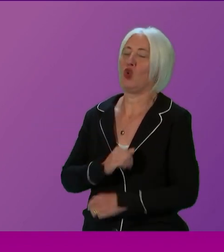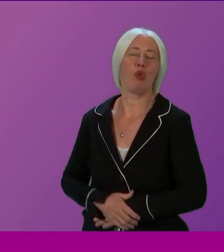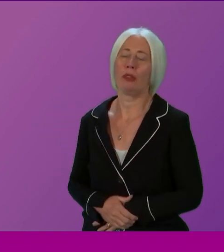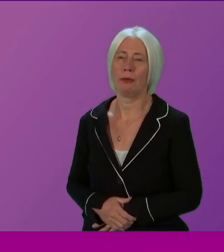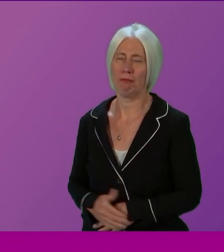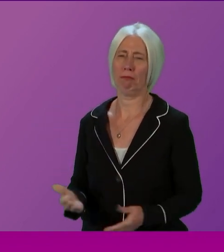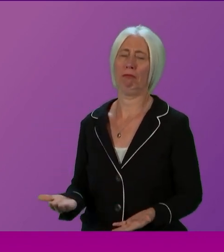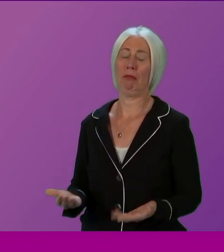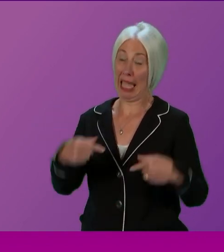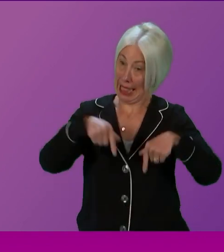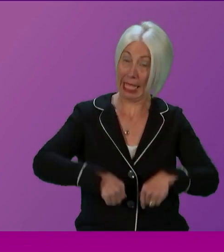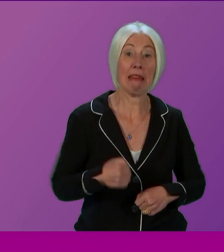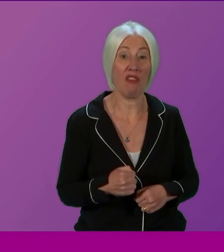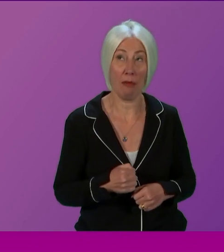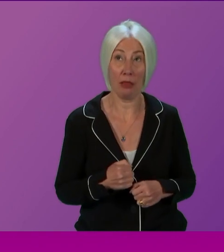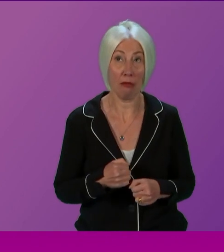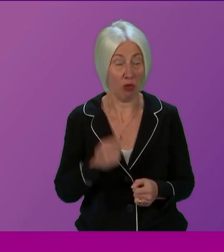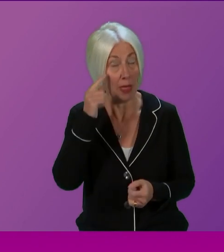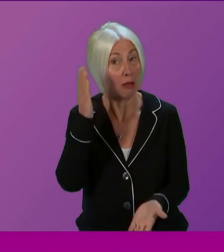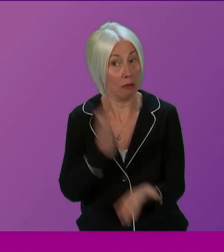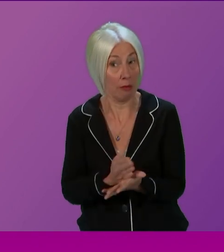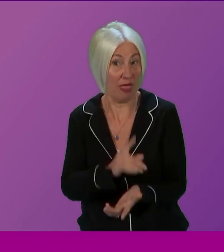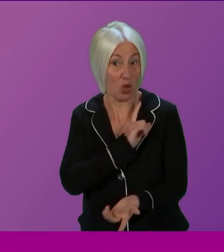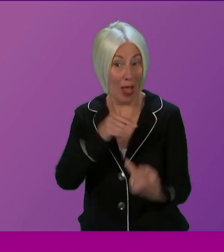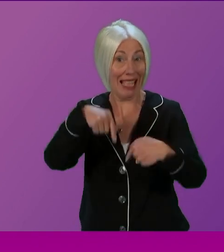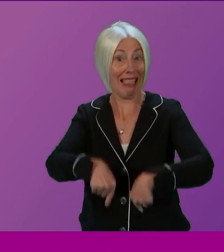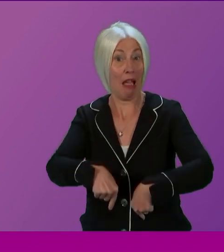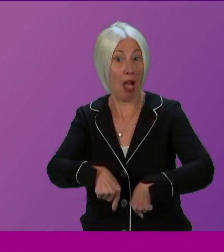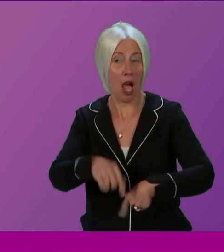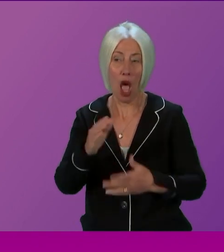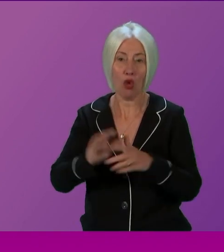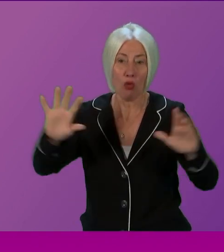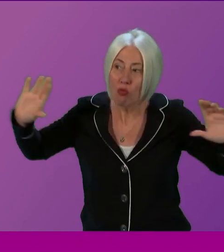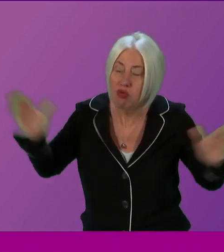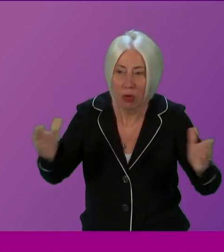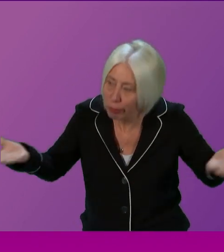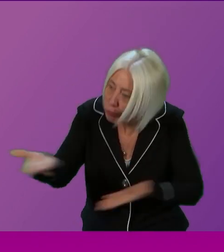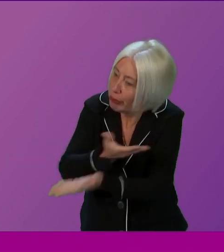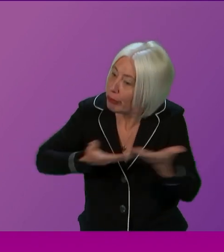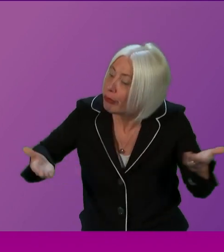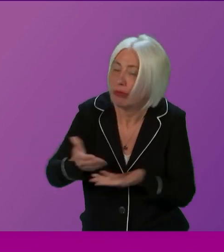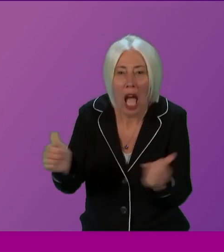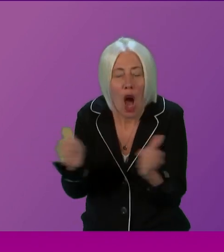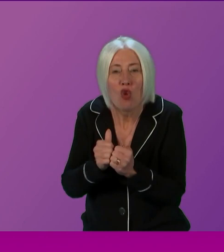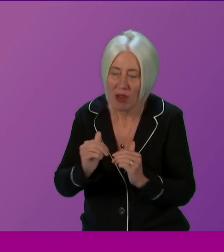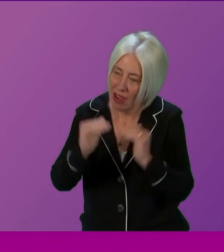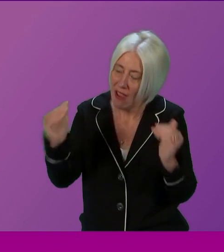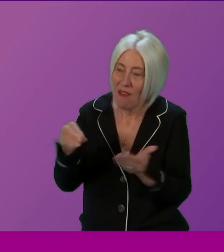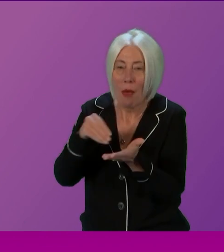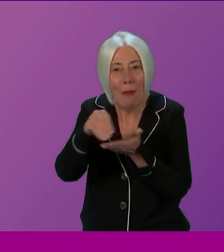In this Government, we think that that is part of what we are here to do—to get around the table and agree fair pay deals for the national health service and for